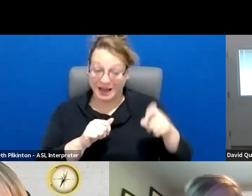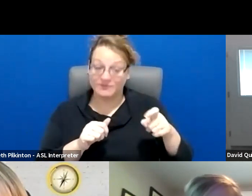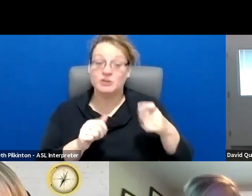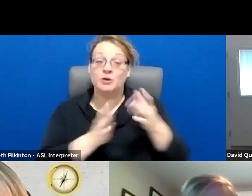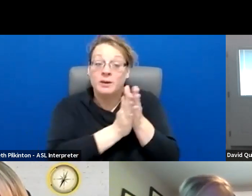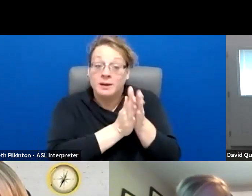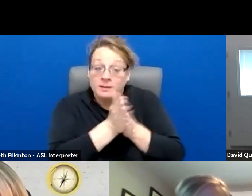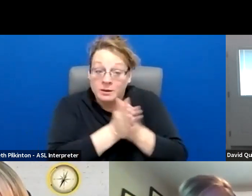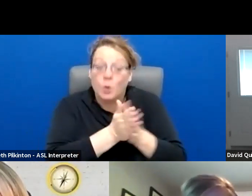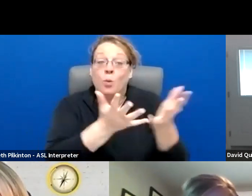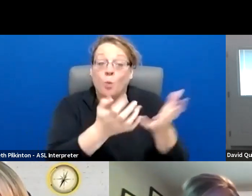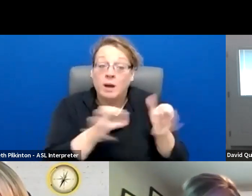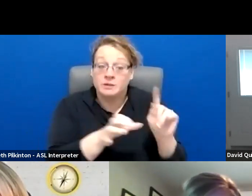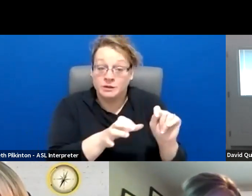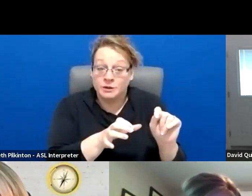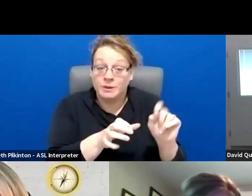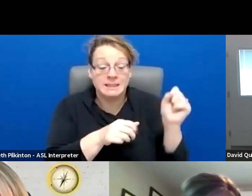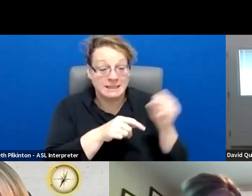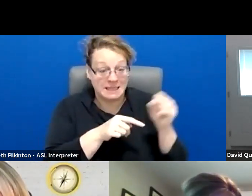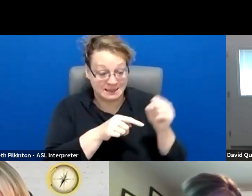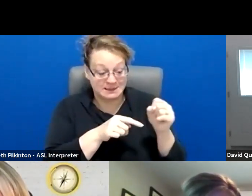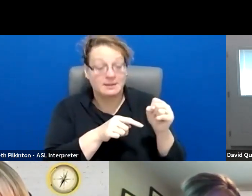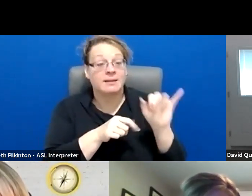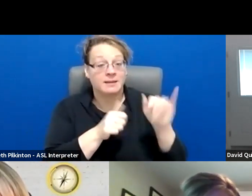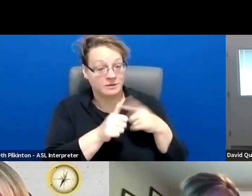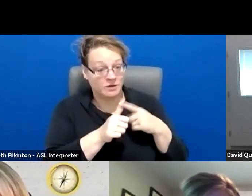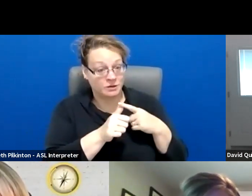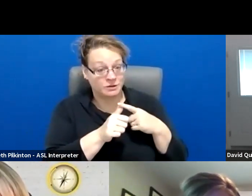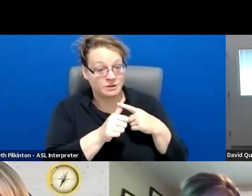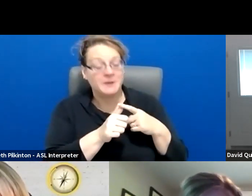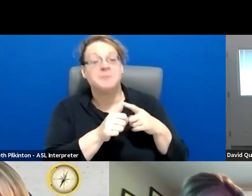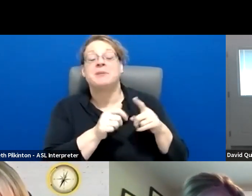When I first started, I will give you a lesson learned really quickly.